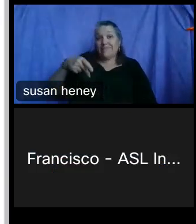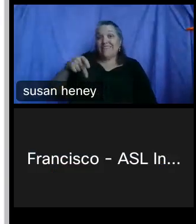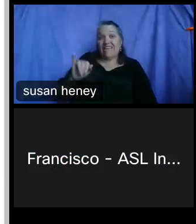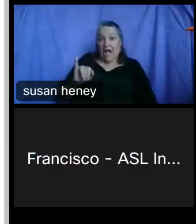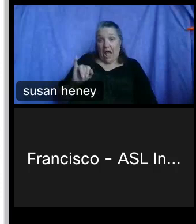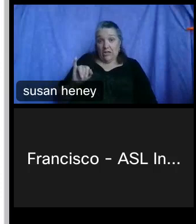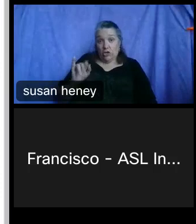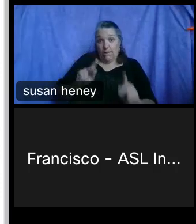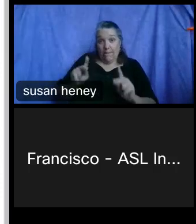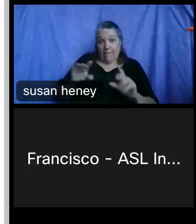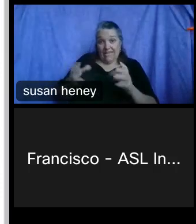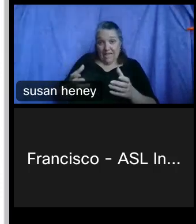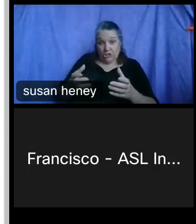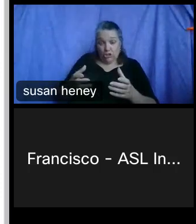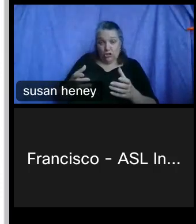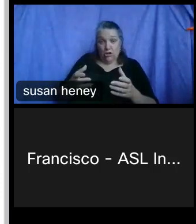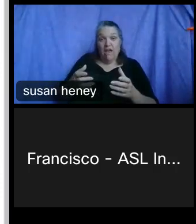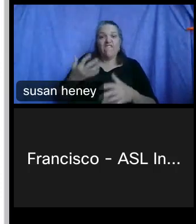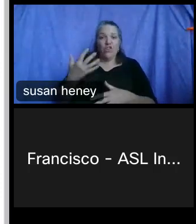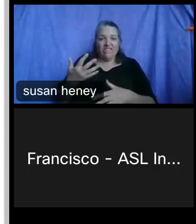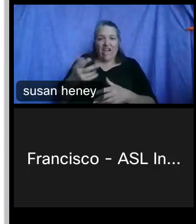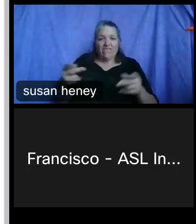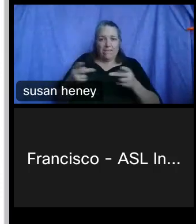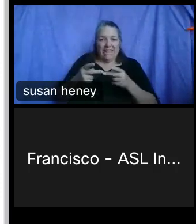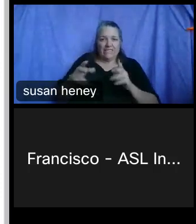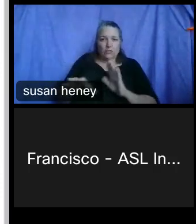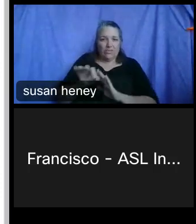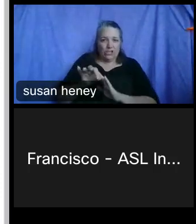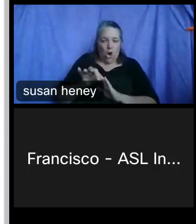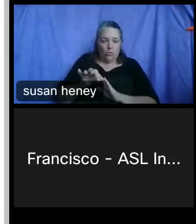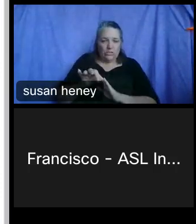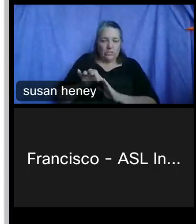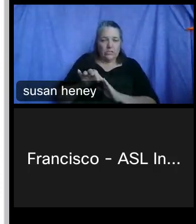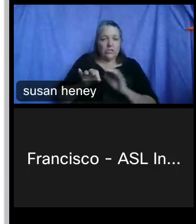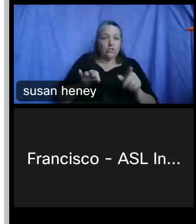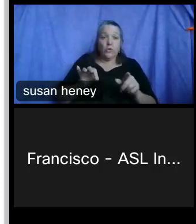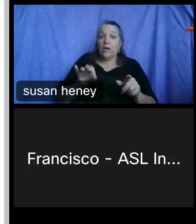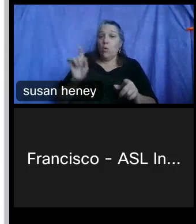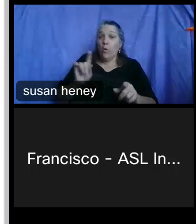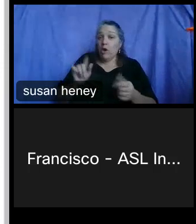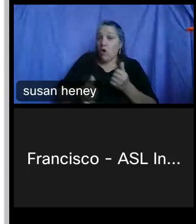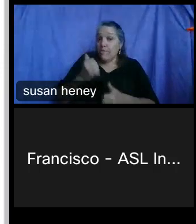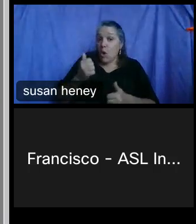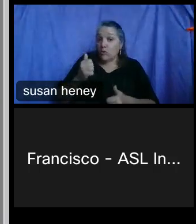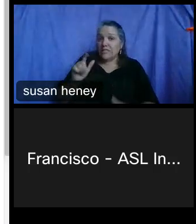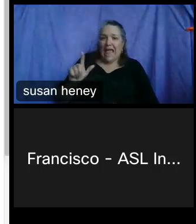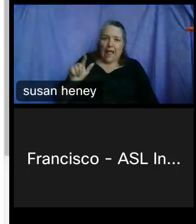For our five locations, you see that Los Angeles has the most. I'm going to deselect this at this